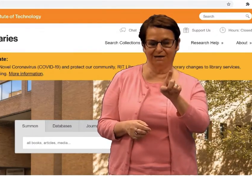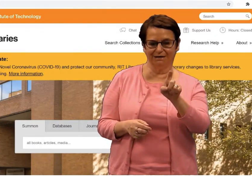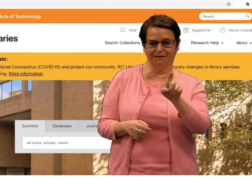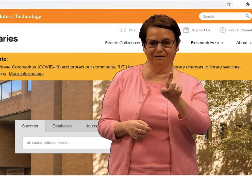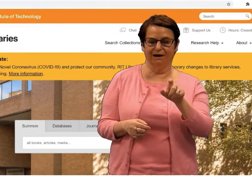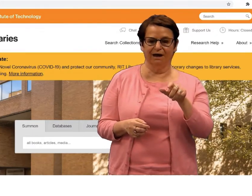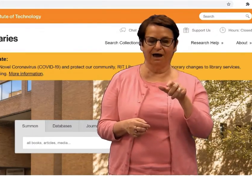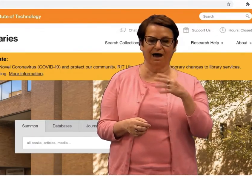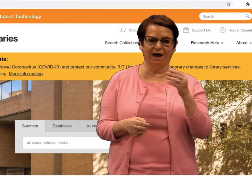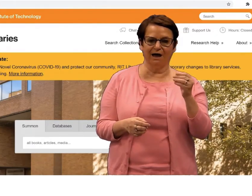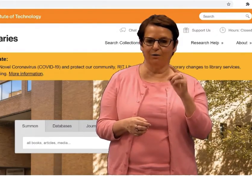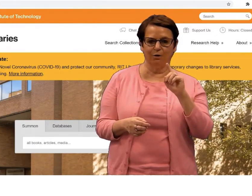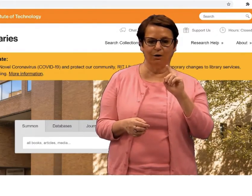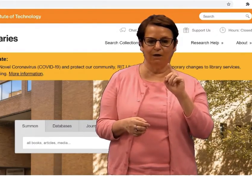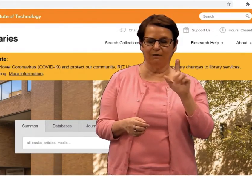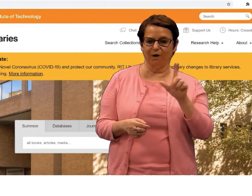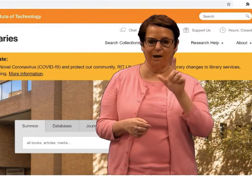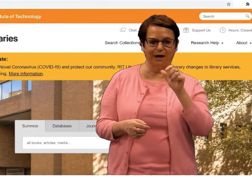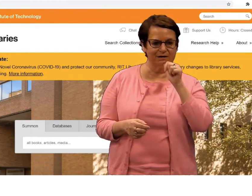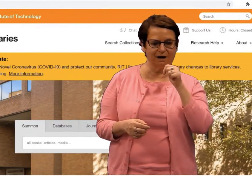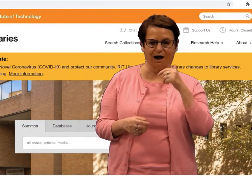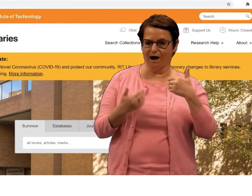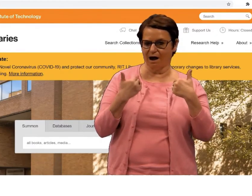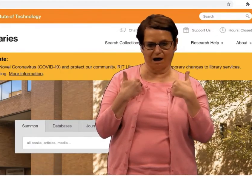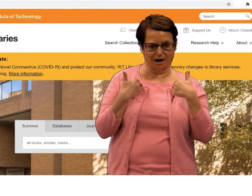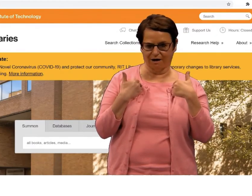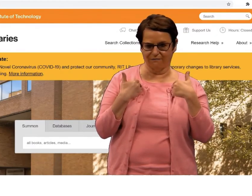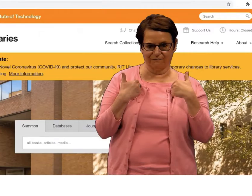that you need and the library does not have it.